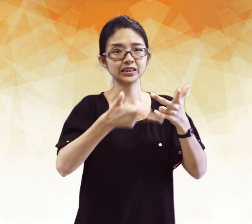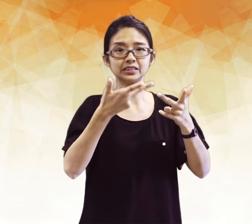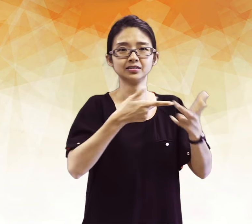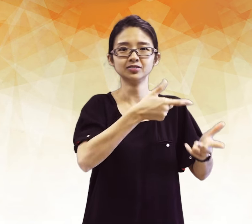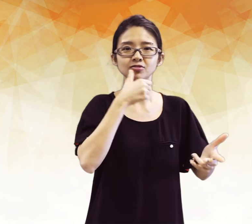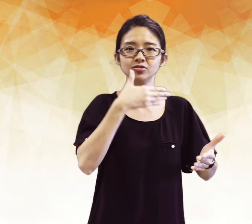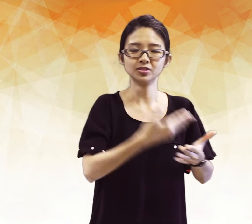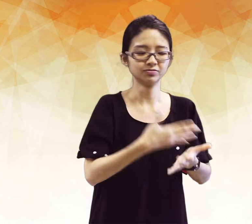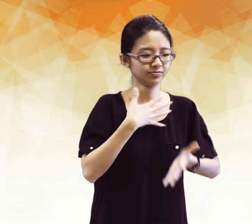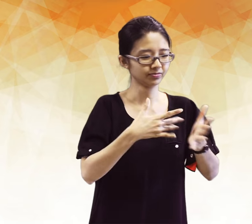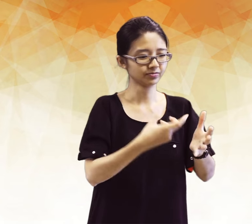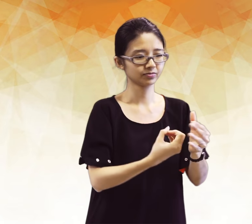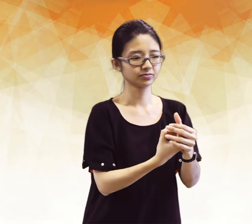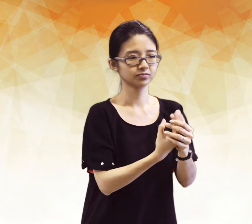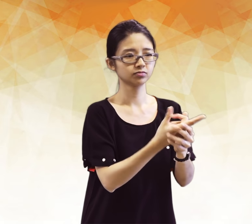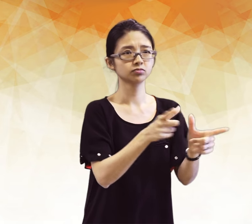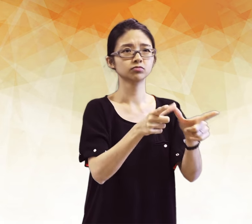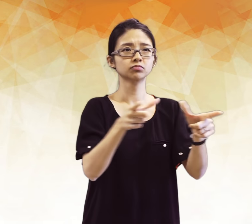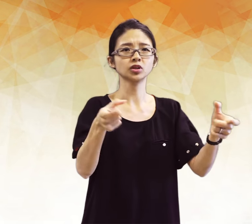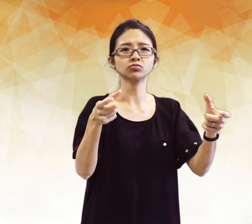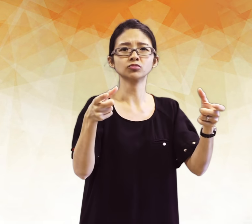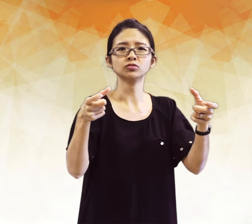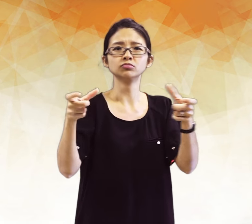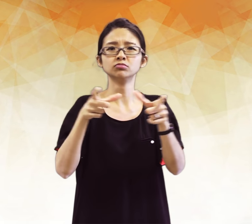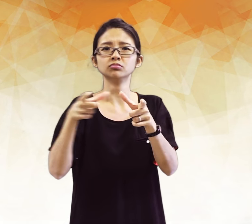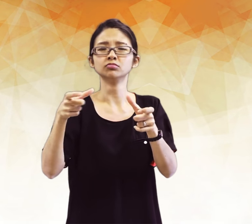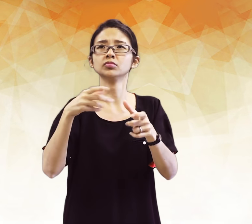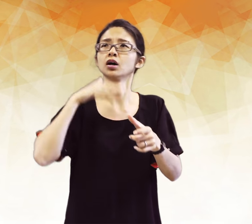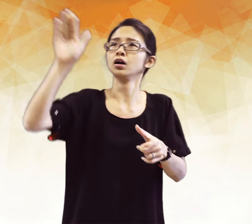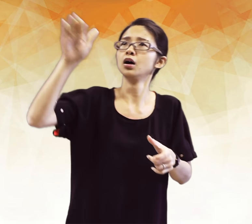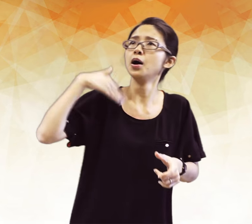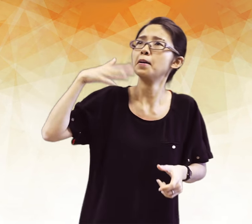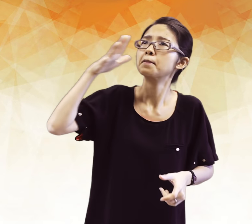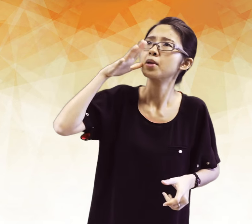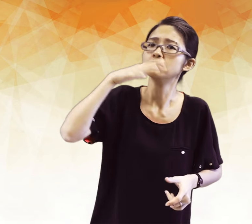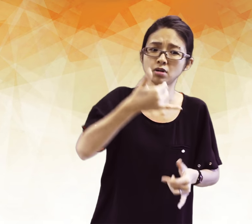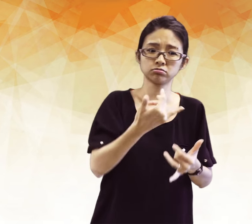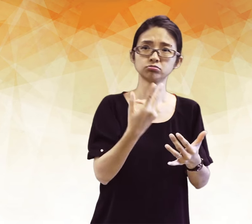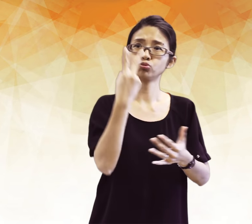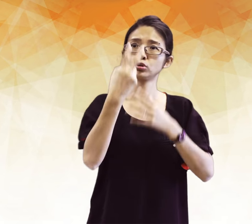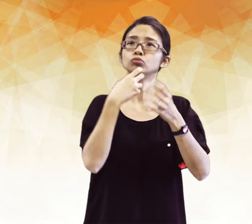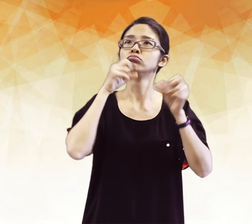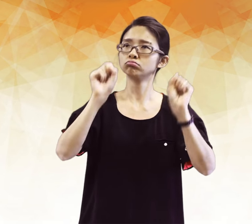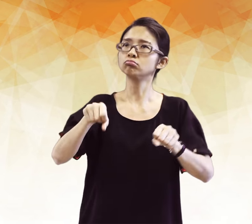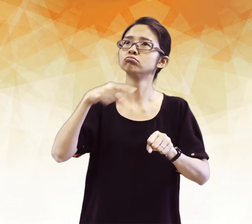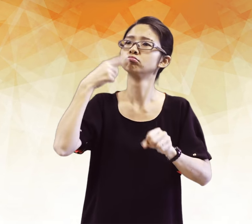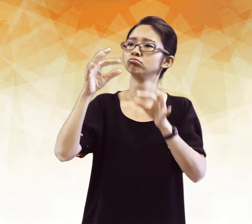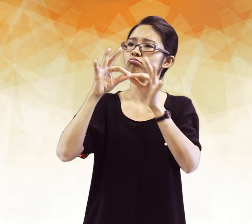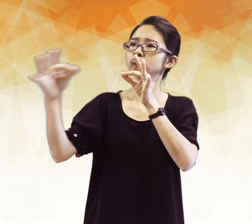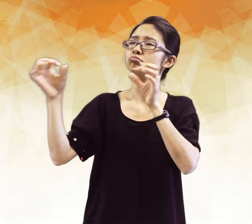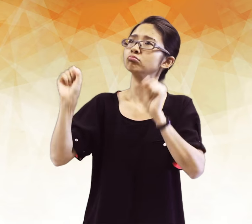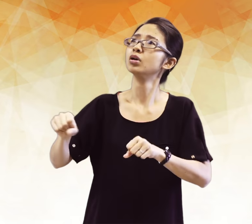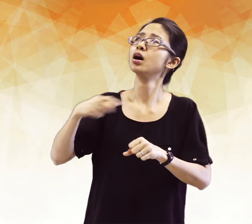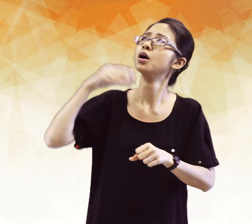My daughter picked up sign language very fast. My 2 years old daughter can make sentences in sign language.